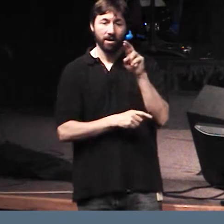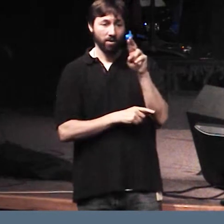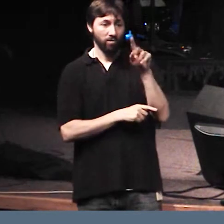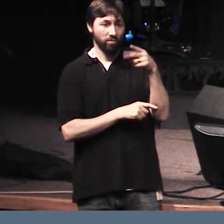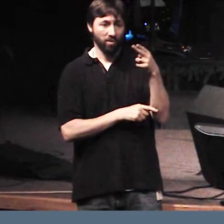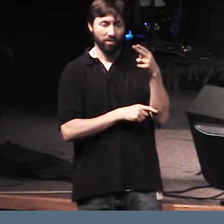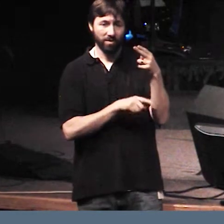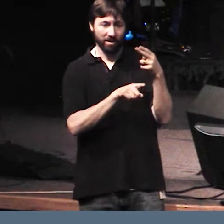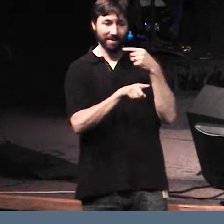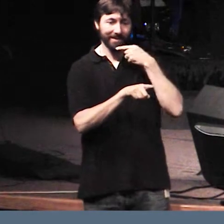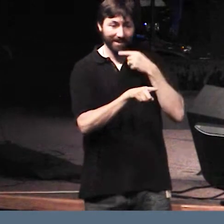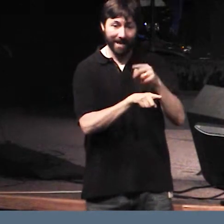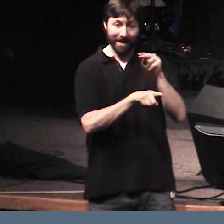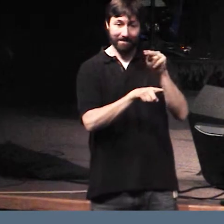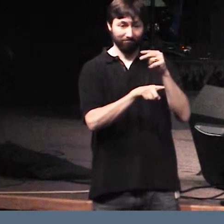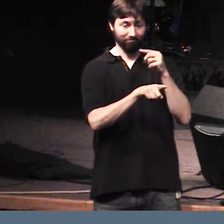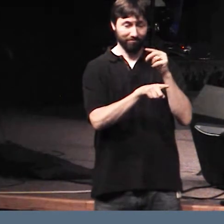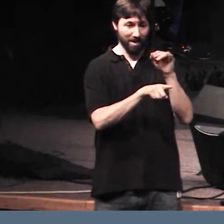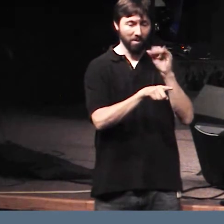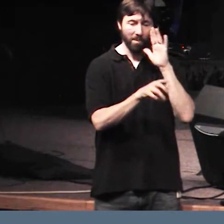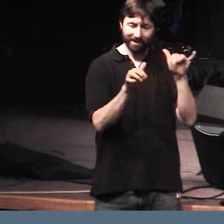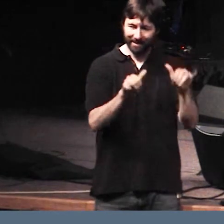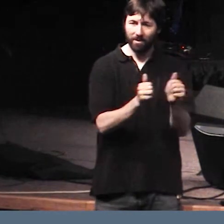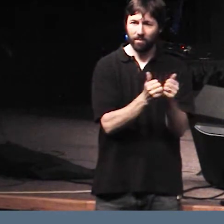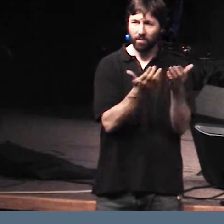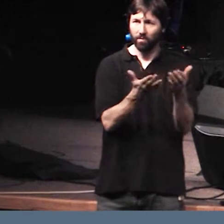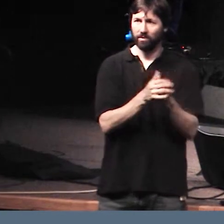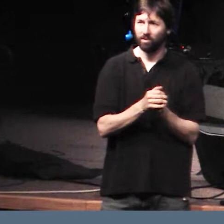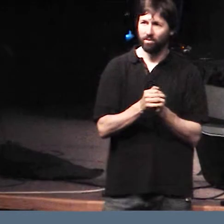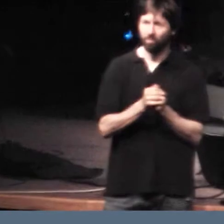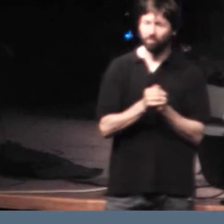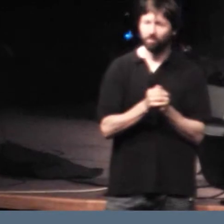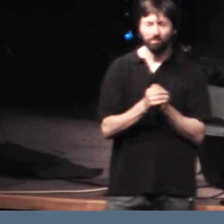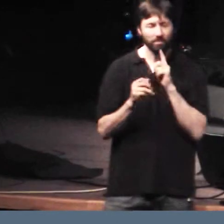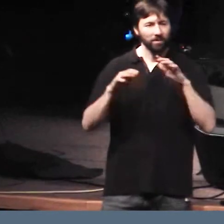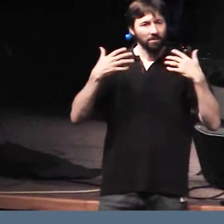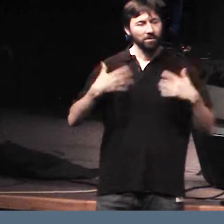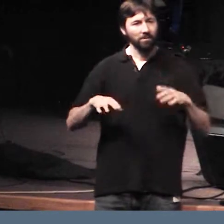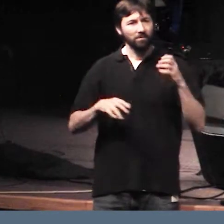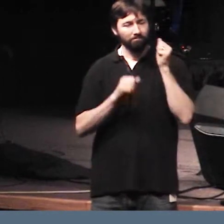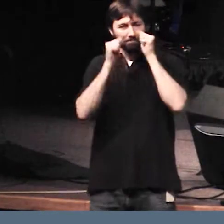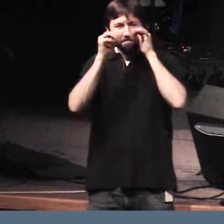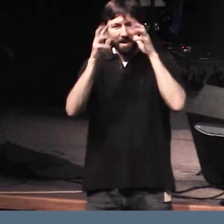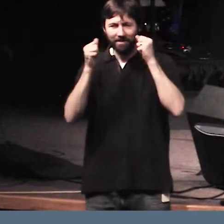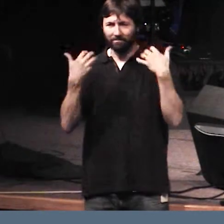Ruth is saying to Naomi I'll stay with you it's an amazing statement